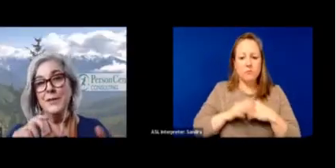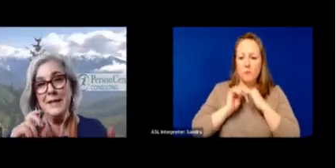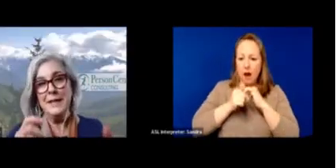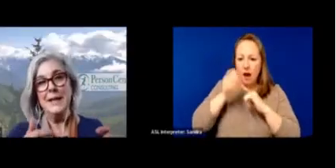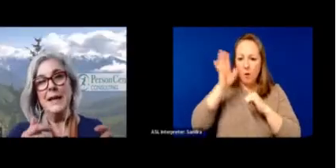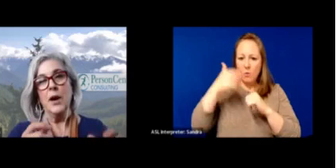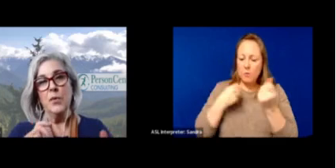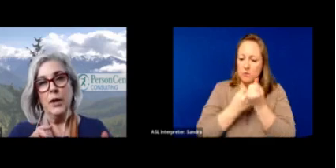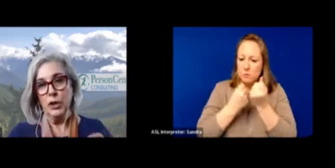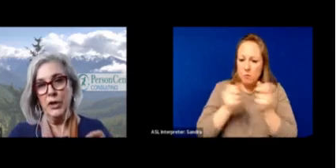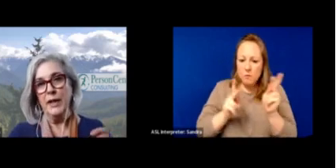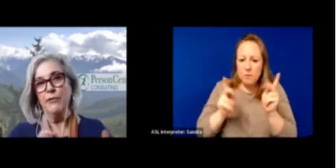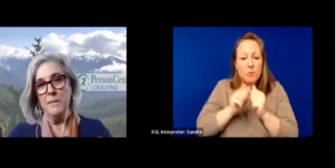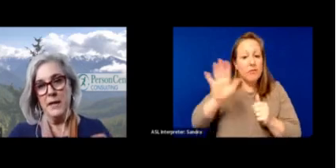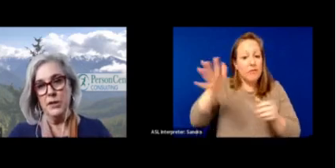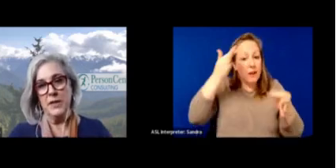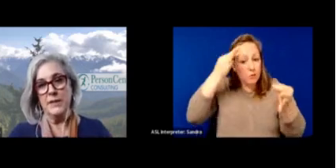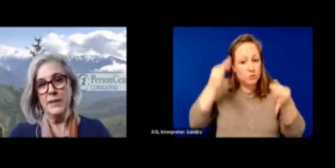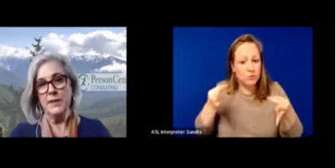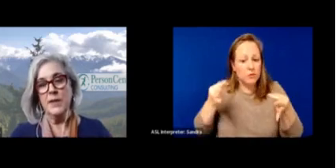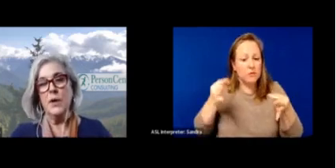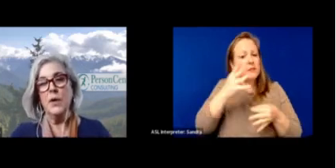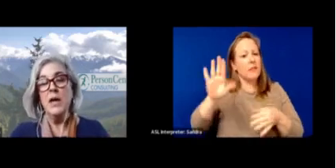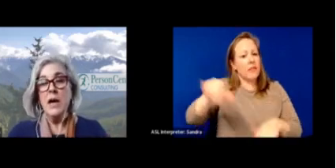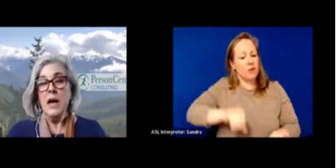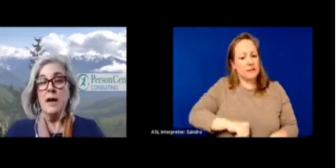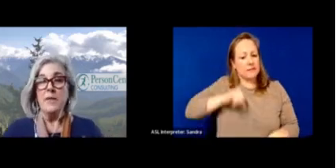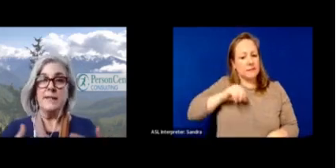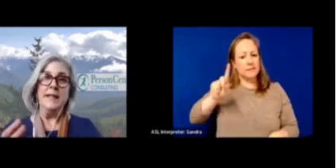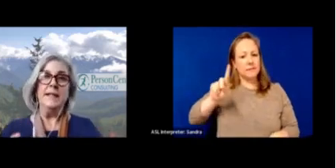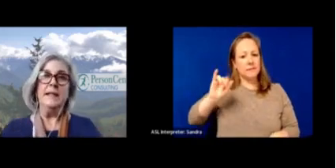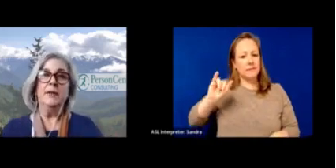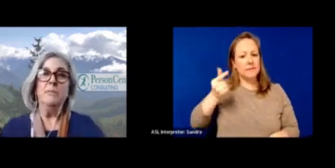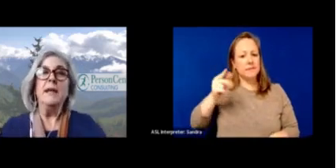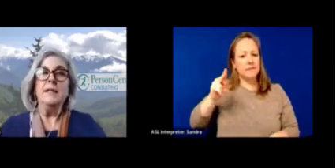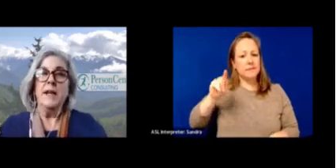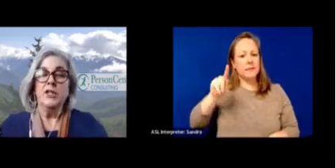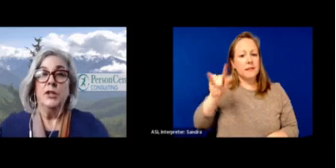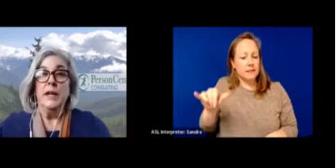people is something we'd like you to keep in mind as we go through today. I will encourage